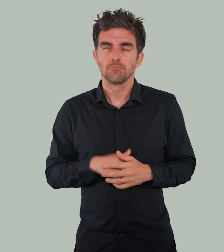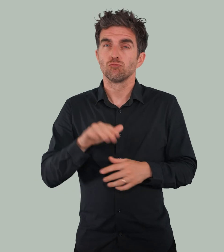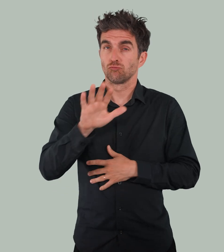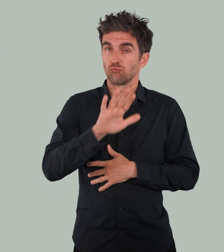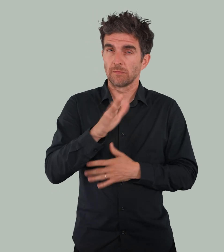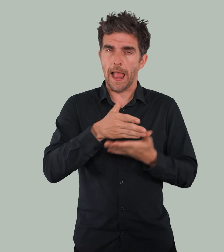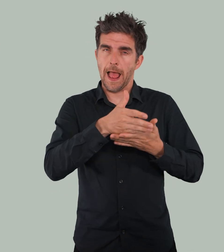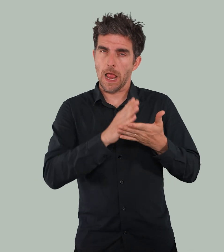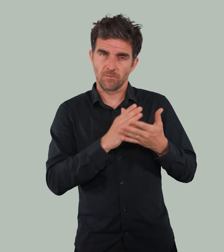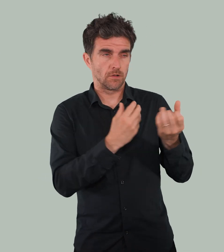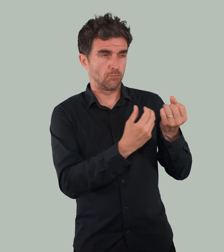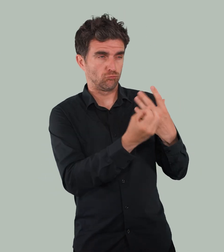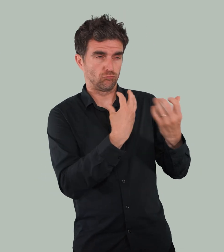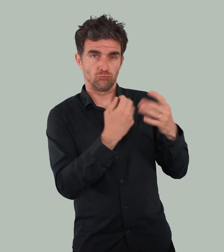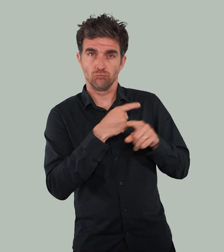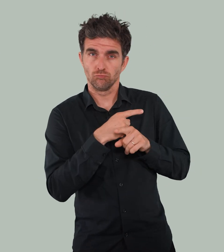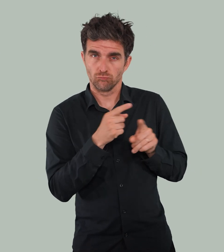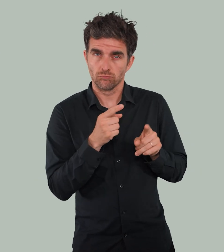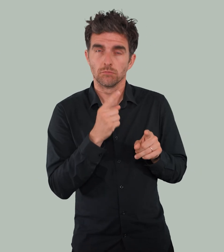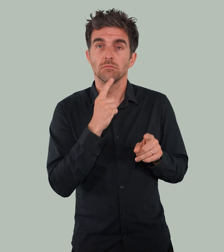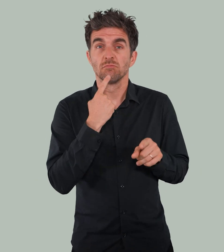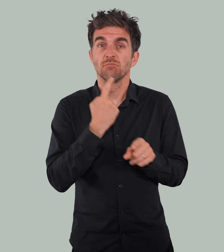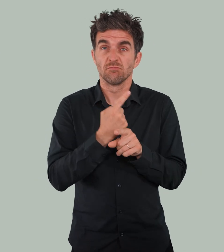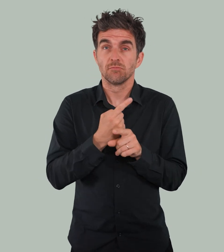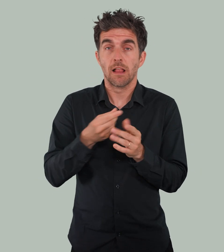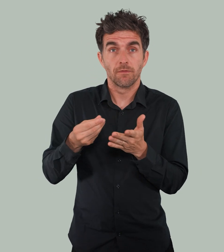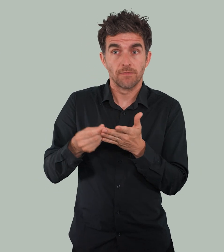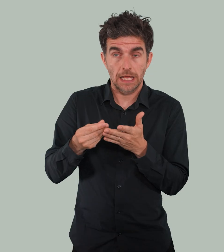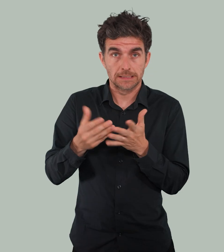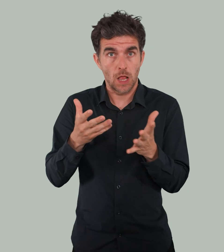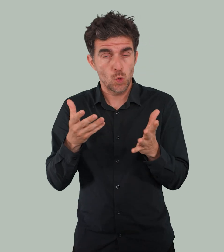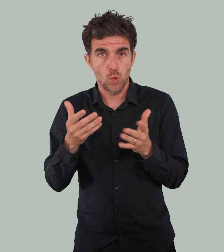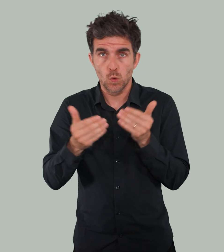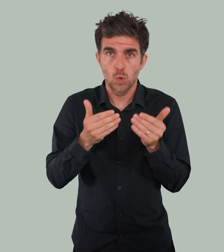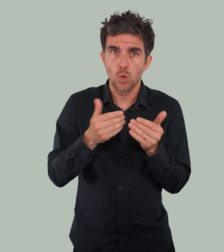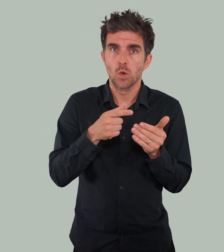Around half of responses to the Call for Evidence refer to financial adequacy,